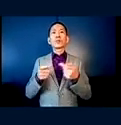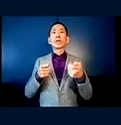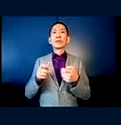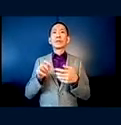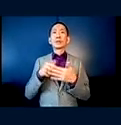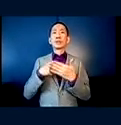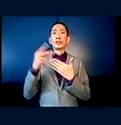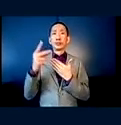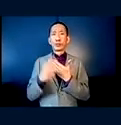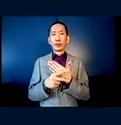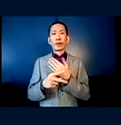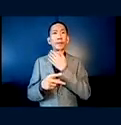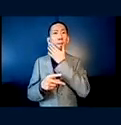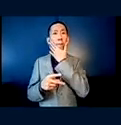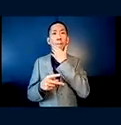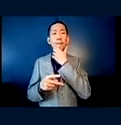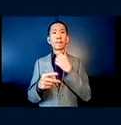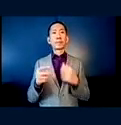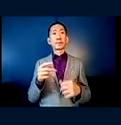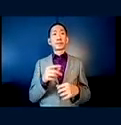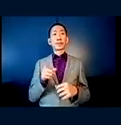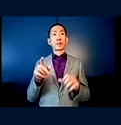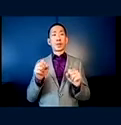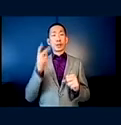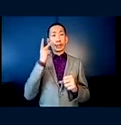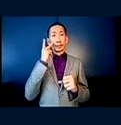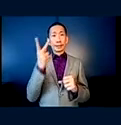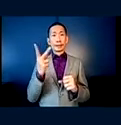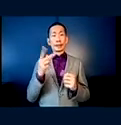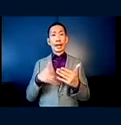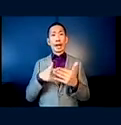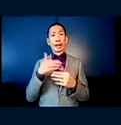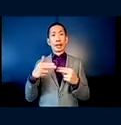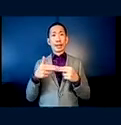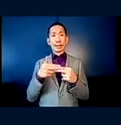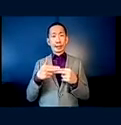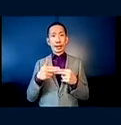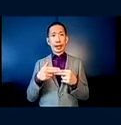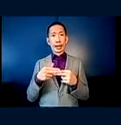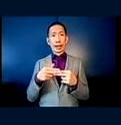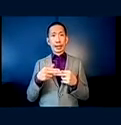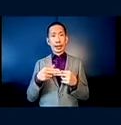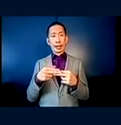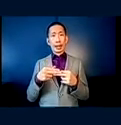FOR DATA COLLECTION TO ADMINISTER THE PROGRAM. YOU CAN SEE IN THE NEXT SLIDE